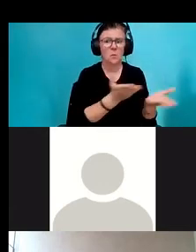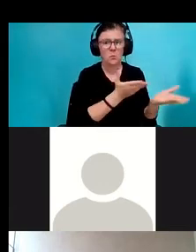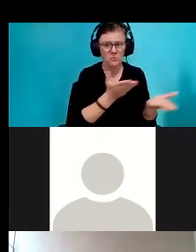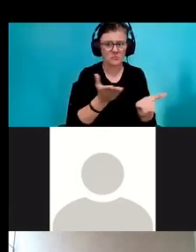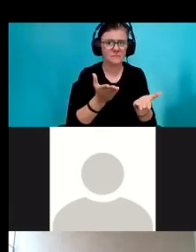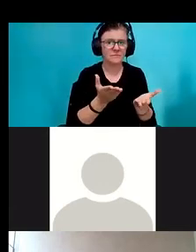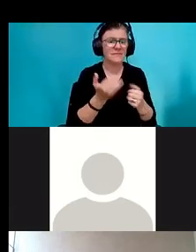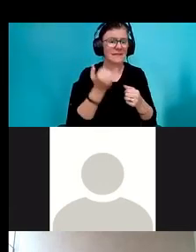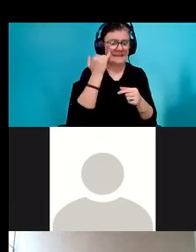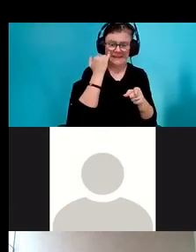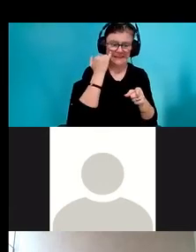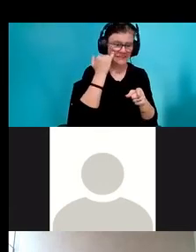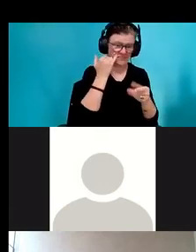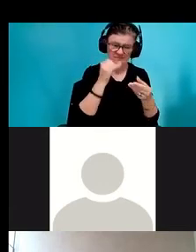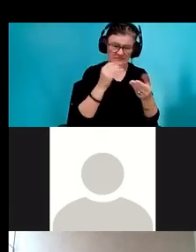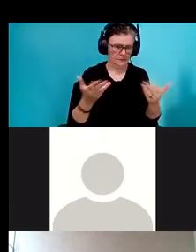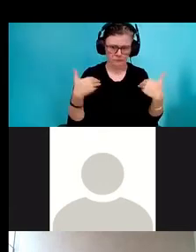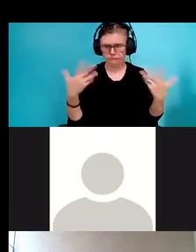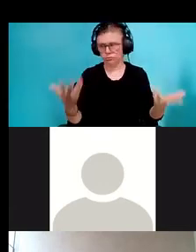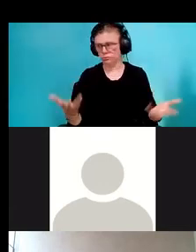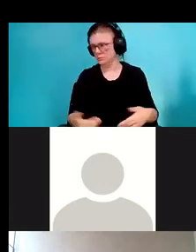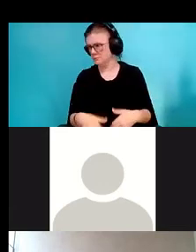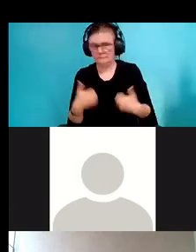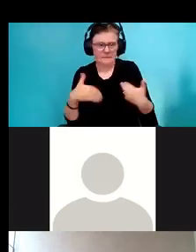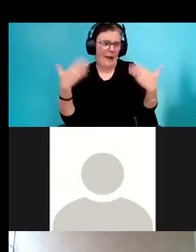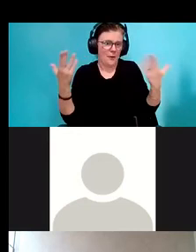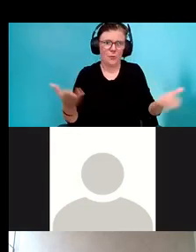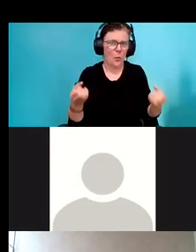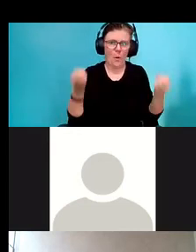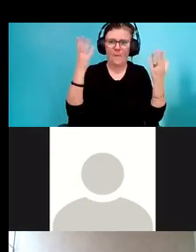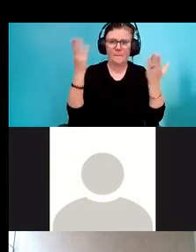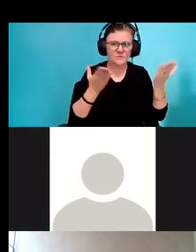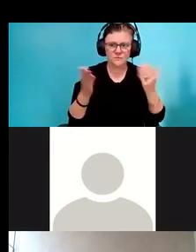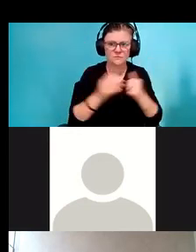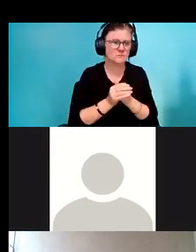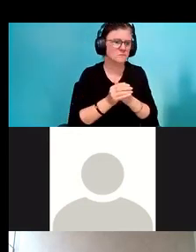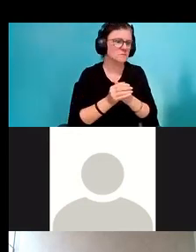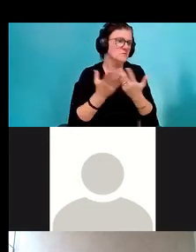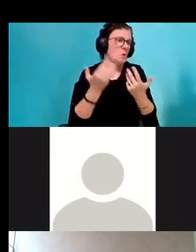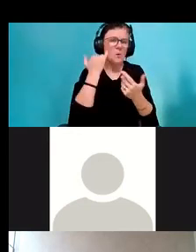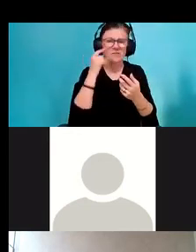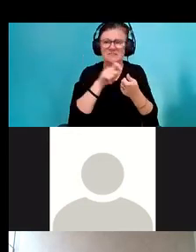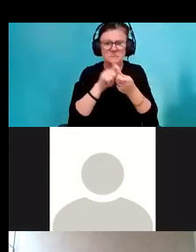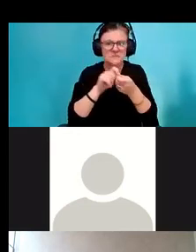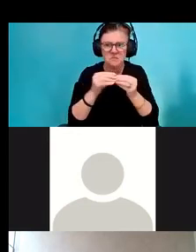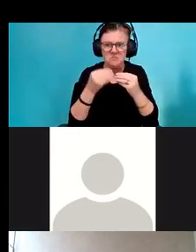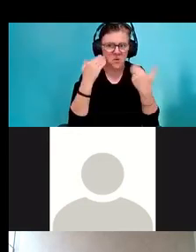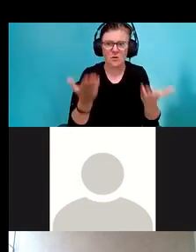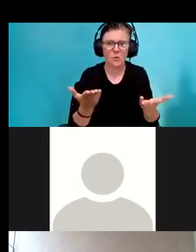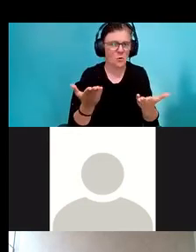blank any quantitative data field that you do not have source documentation for.